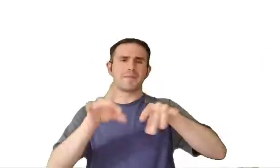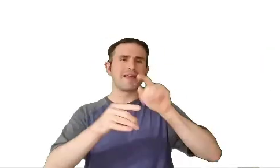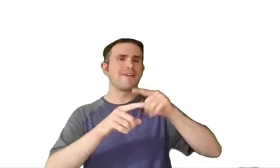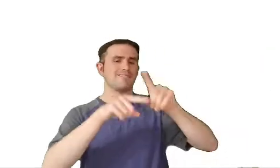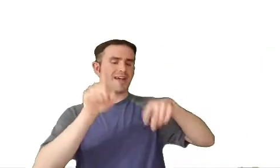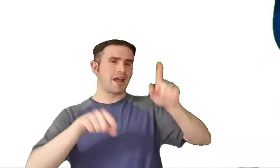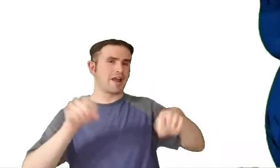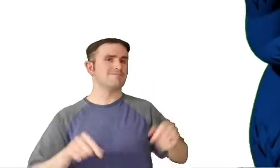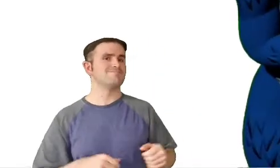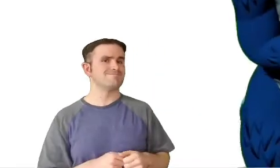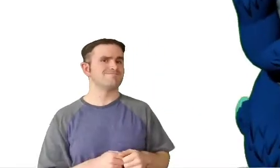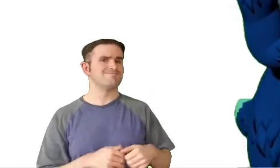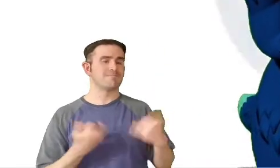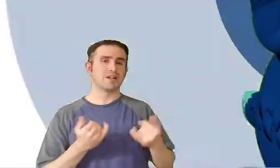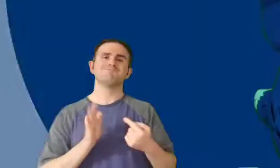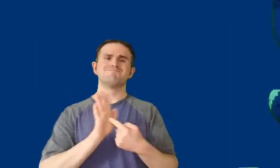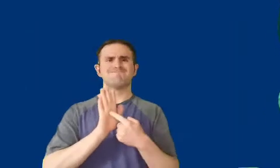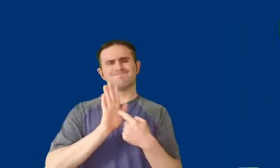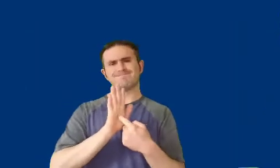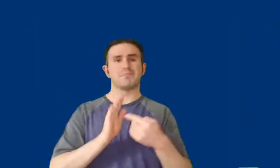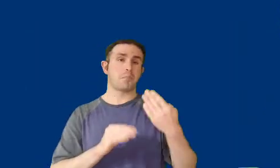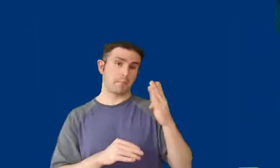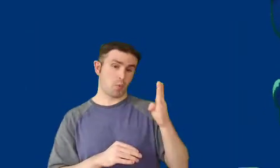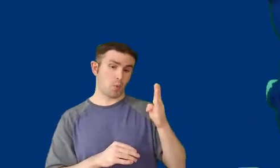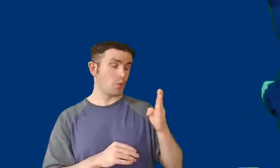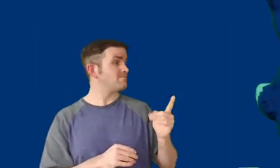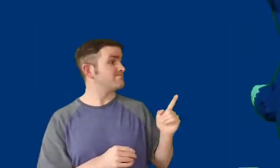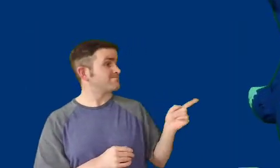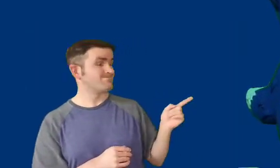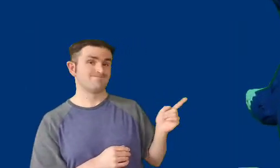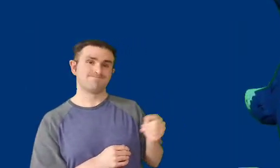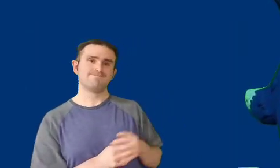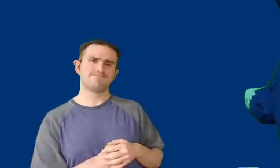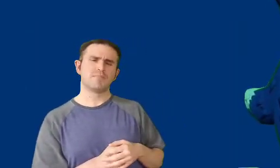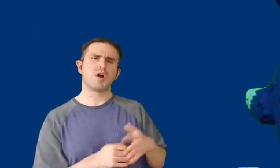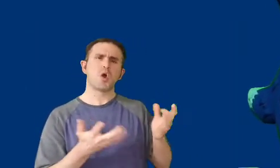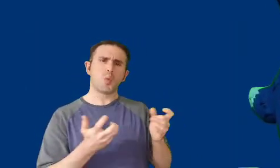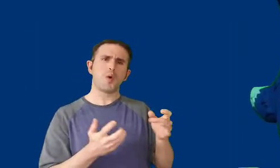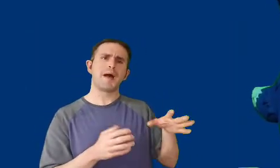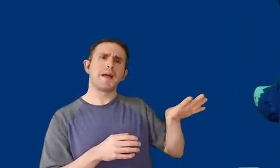So, let's say now we go back to that blue over here, and we want to pick out a